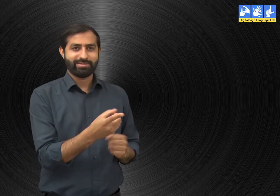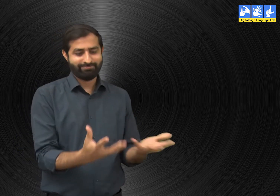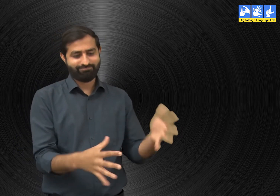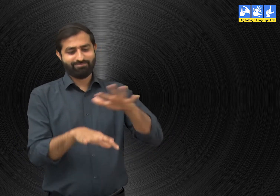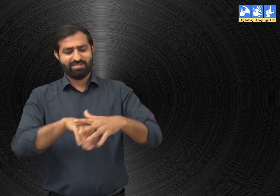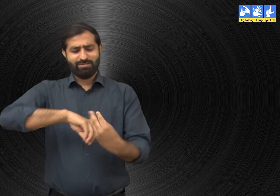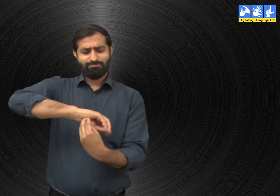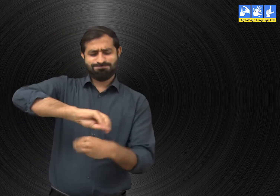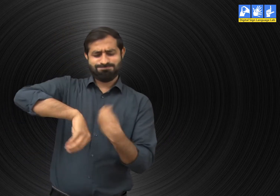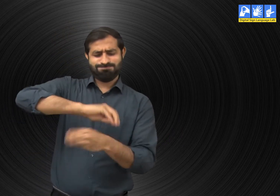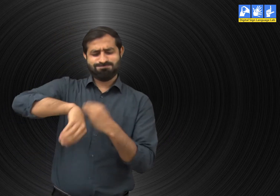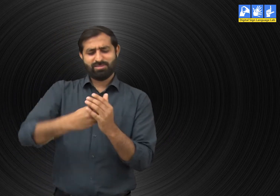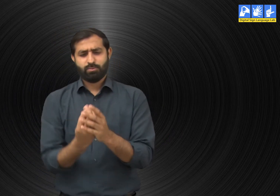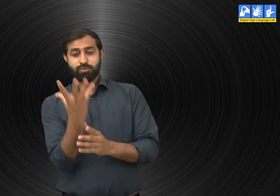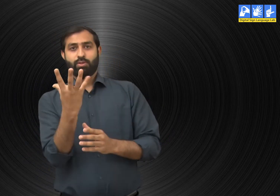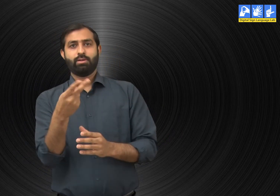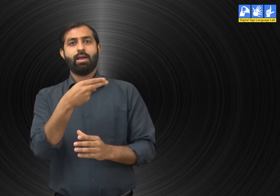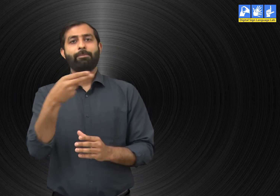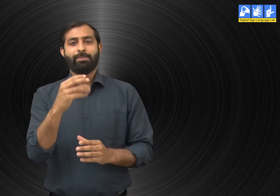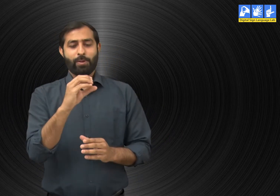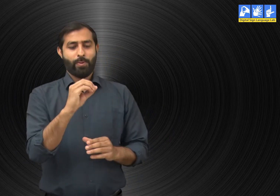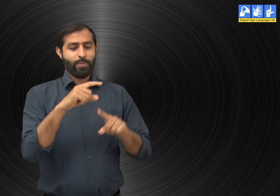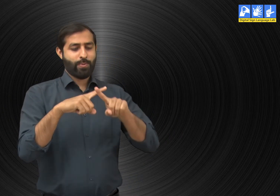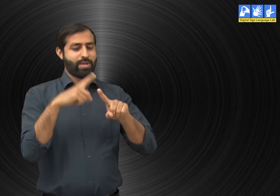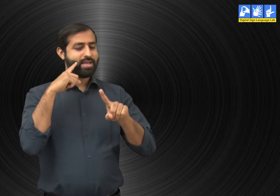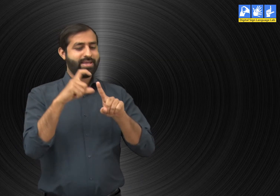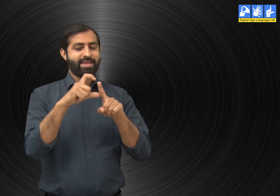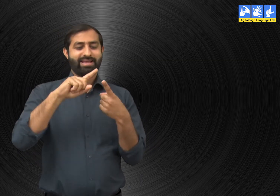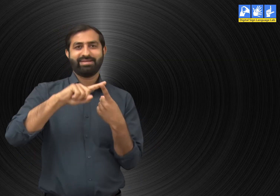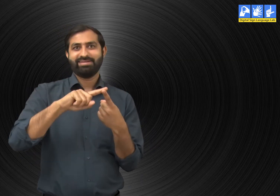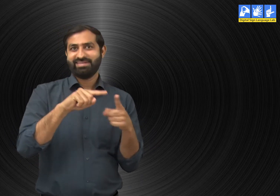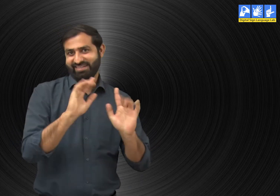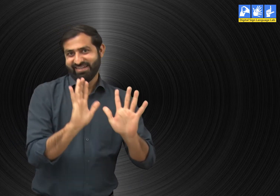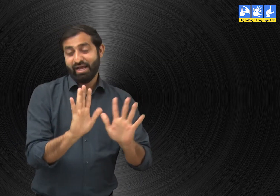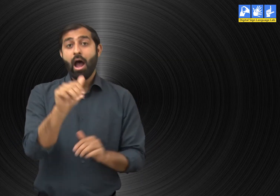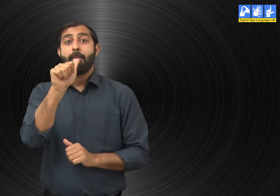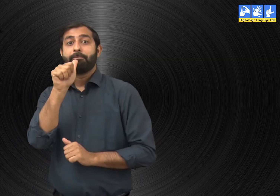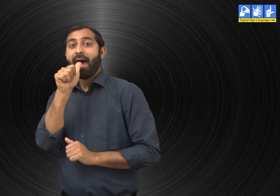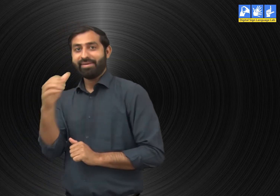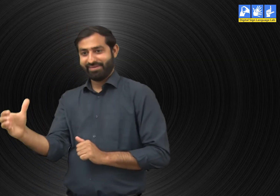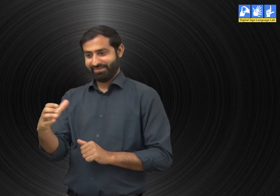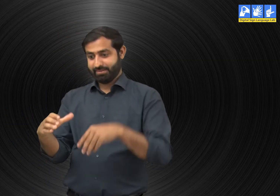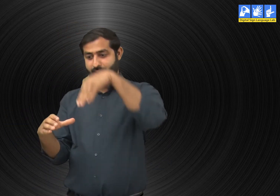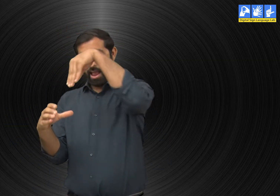A chemical compound formed by metal and oxygen is called metal oxide.